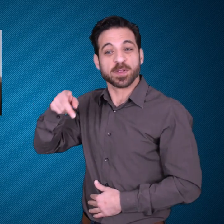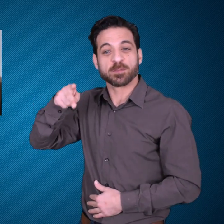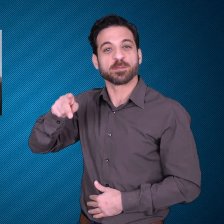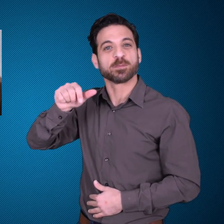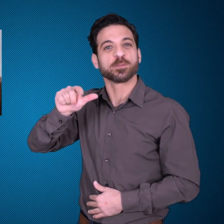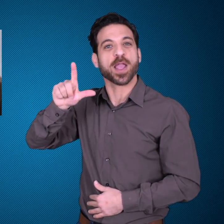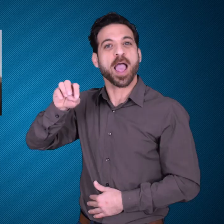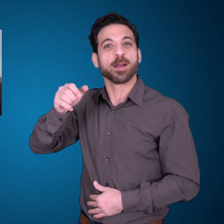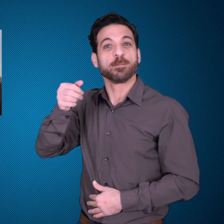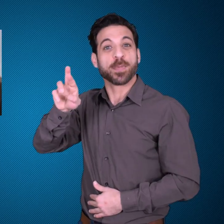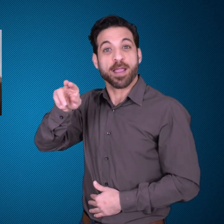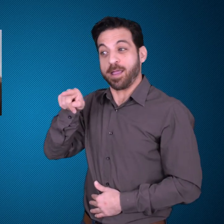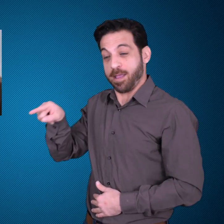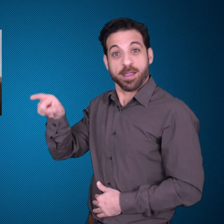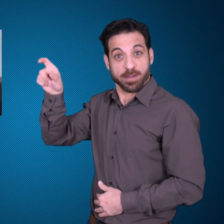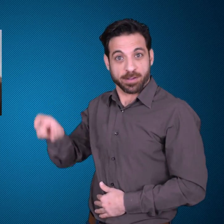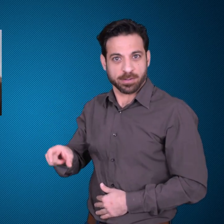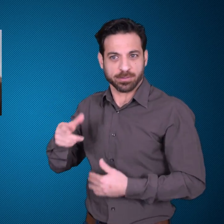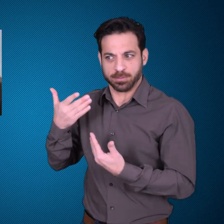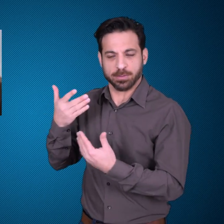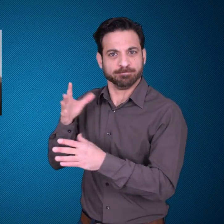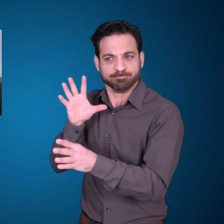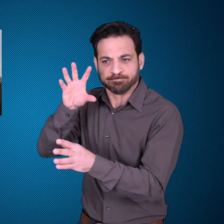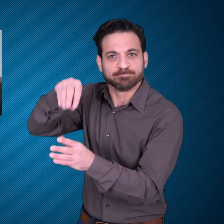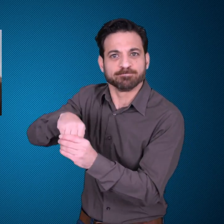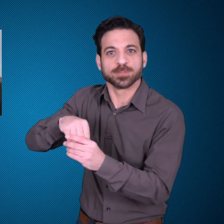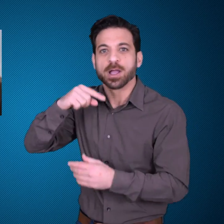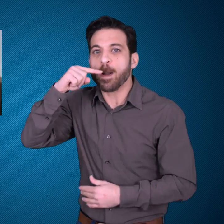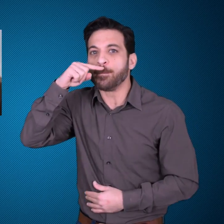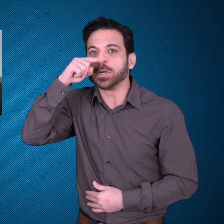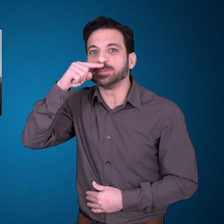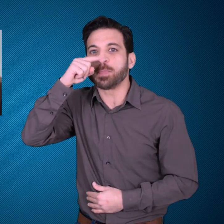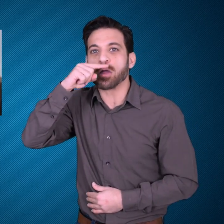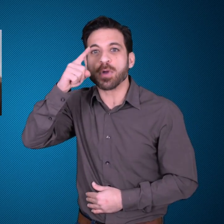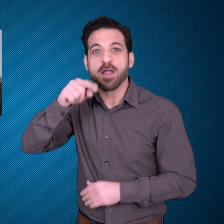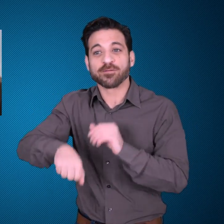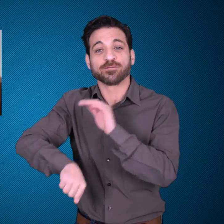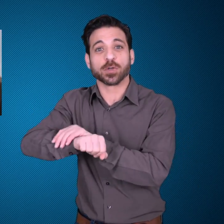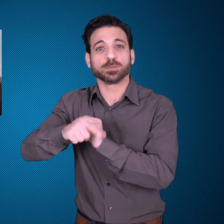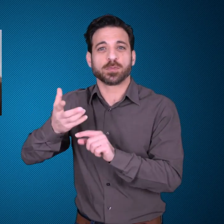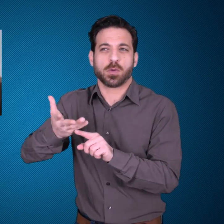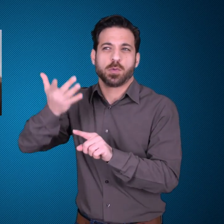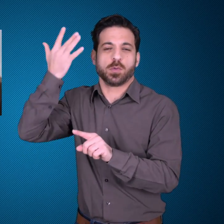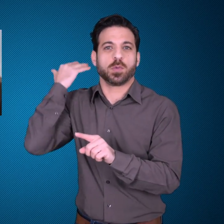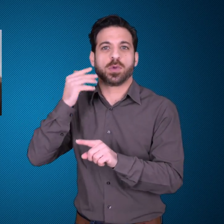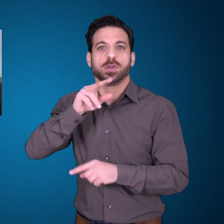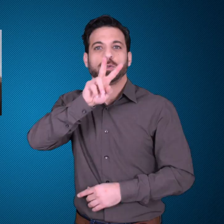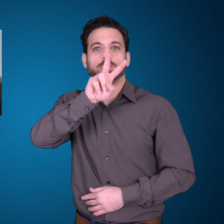Star’s Under 16 team. Phillip Gardner,